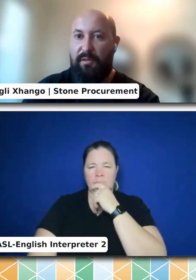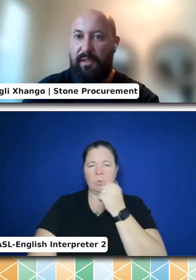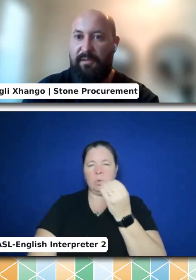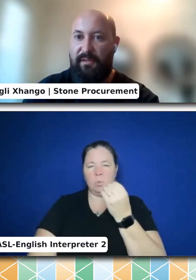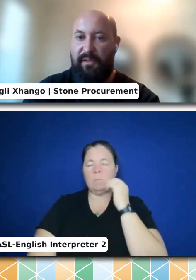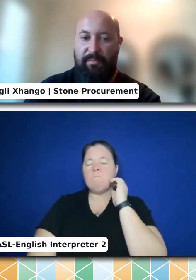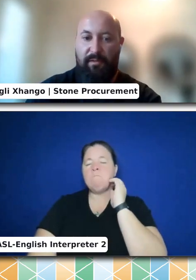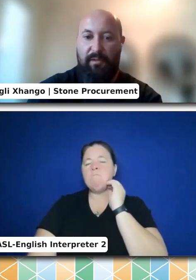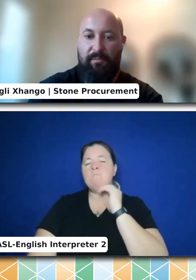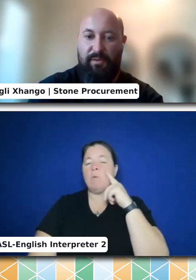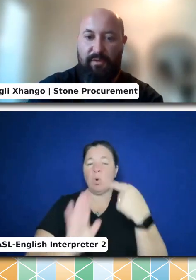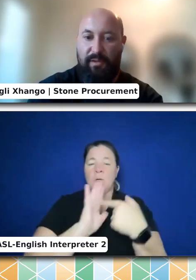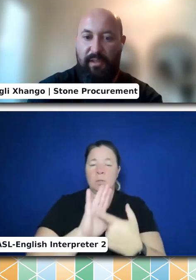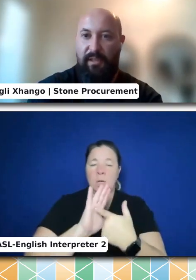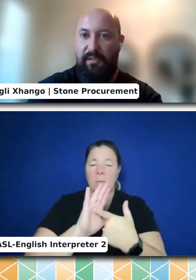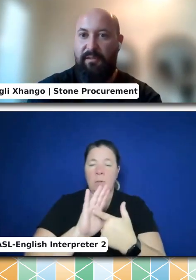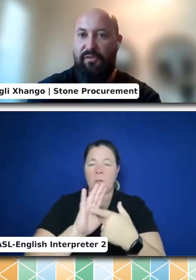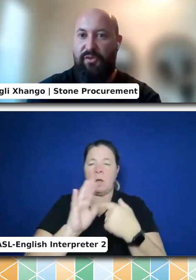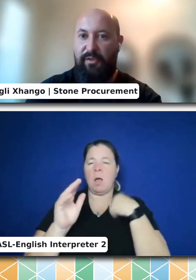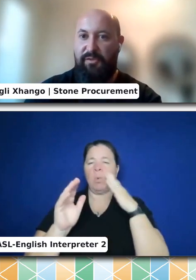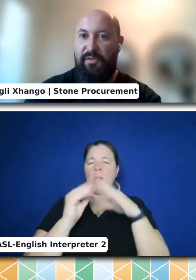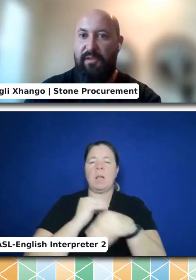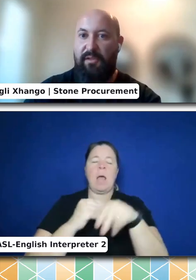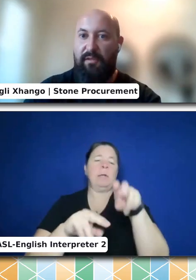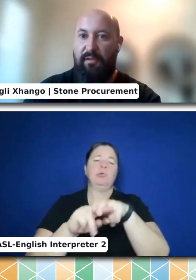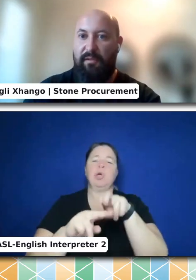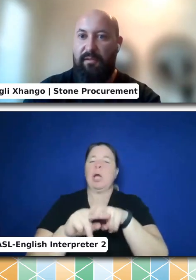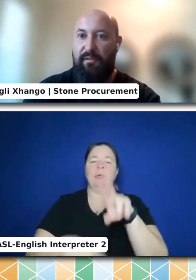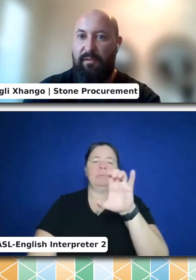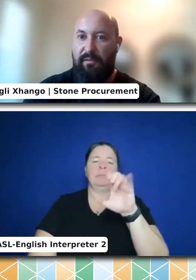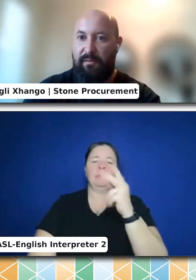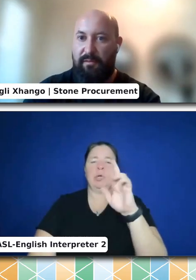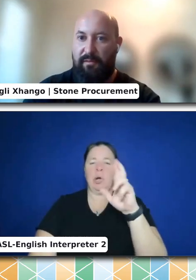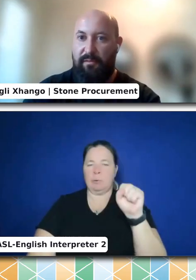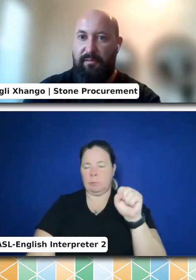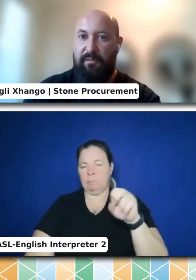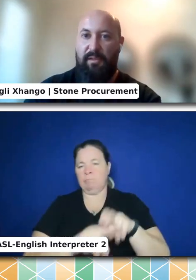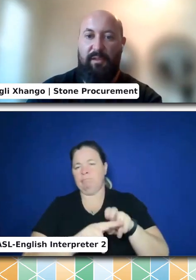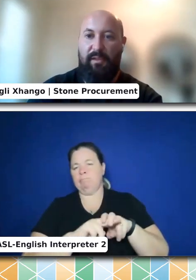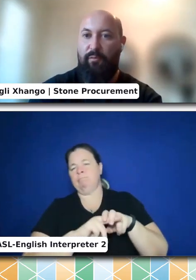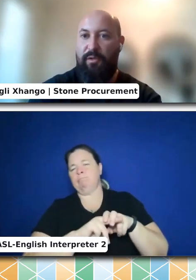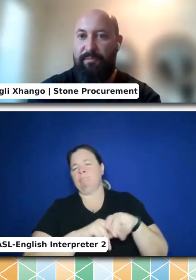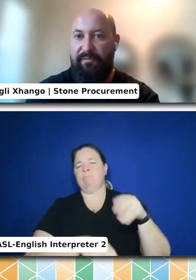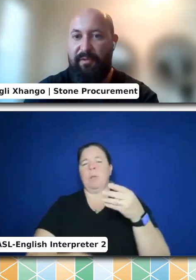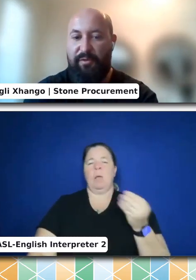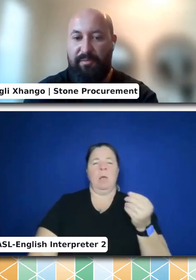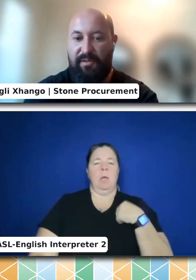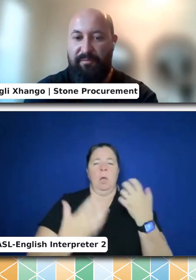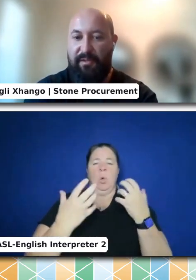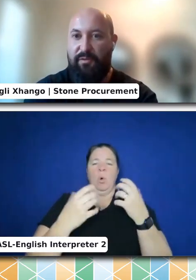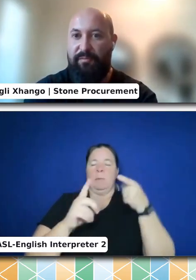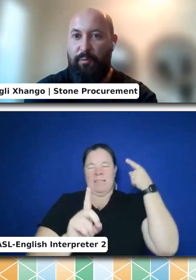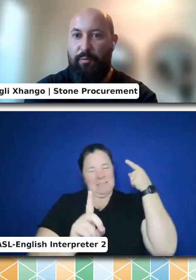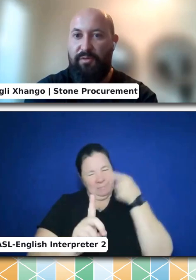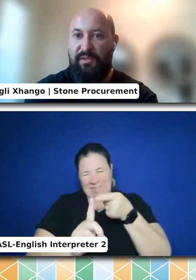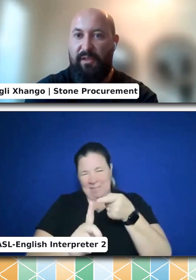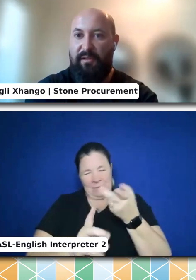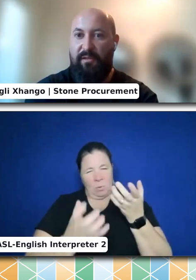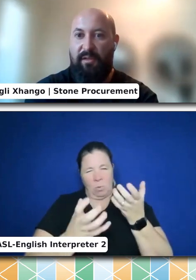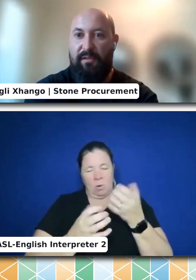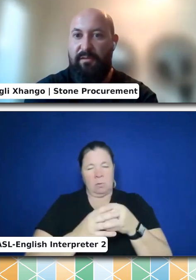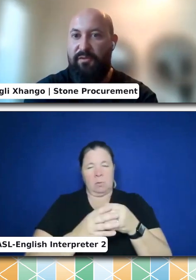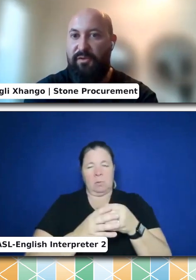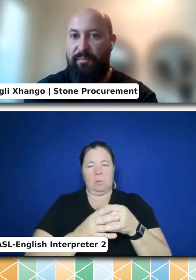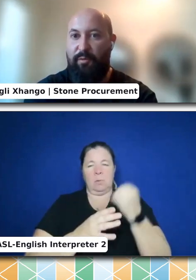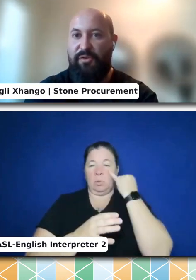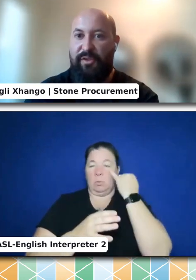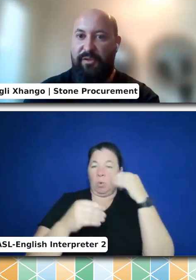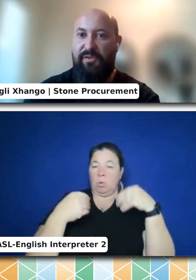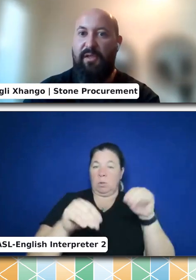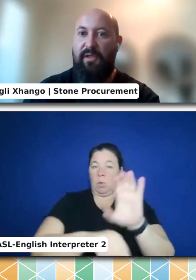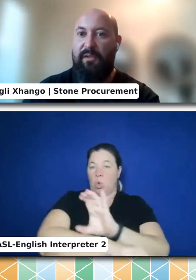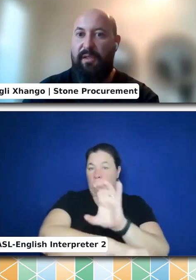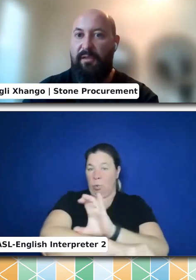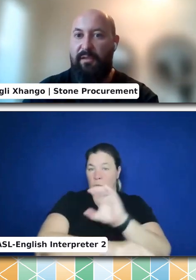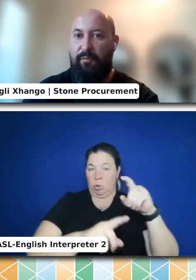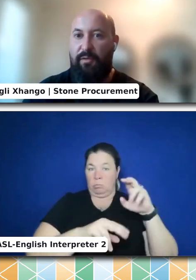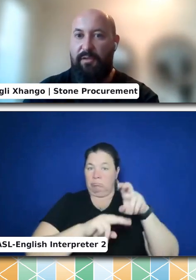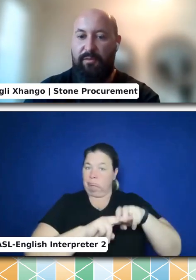As an example, I'm just gonna add chairs. Uh, and you want to be very specific, so if you sell, uh, just computer chairs.